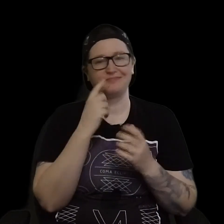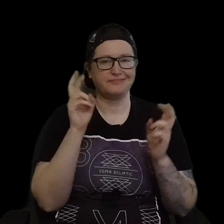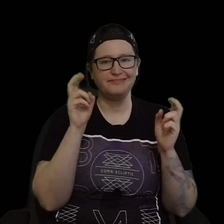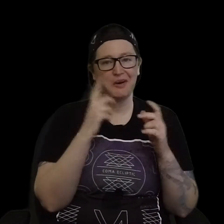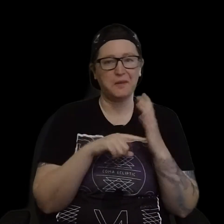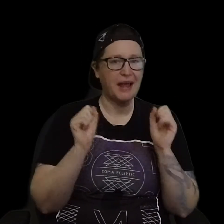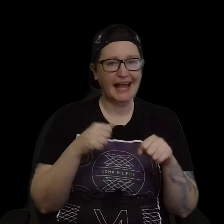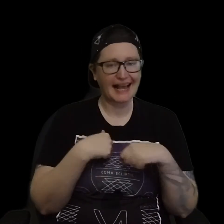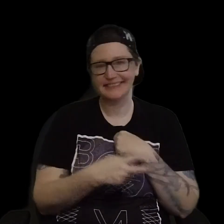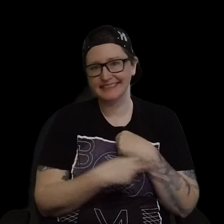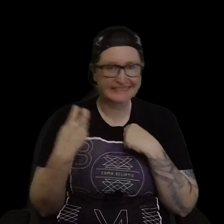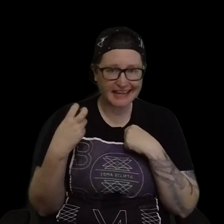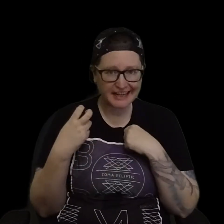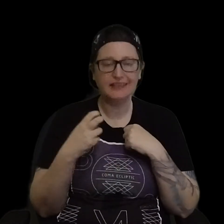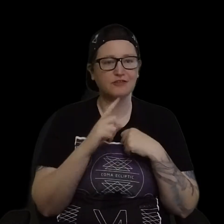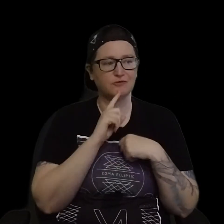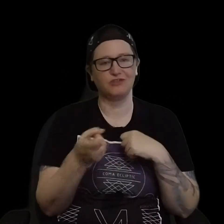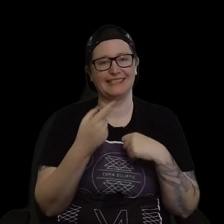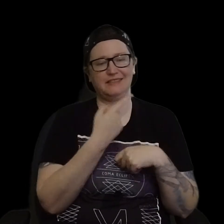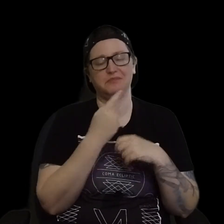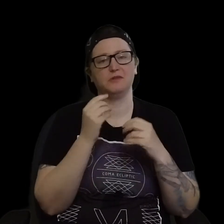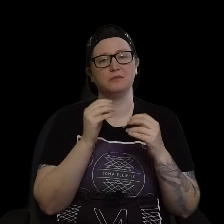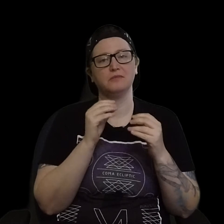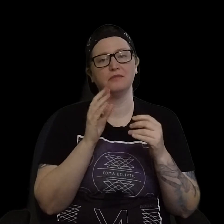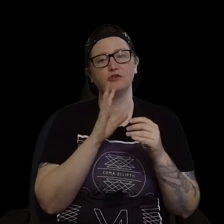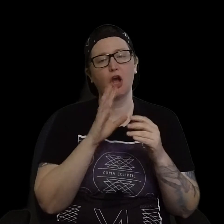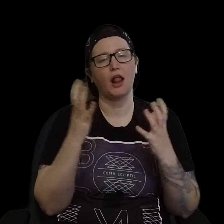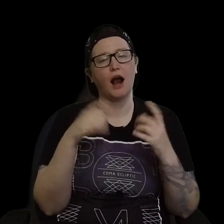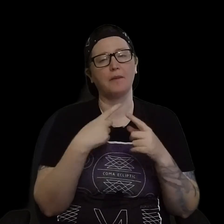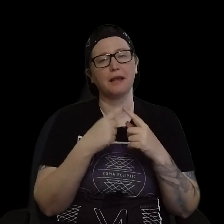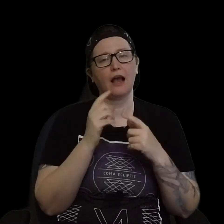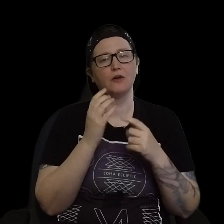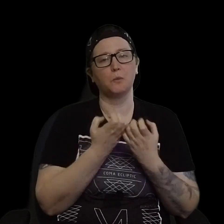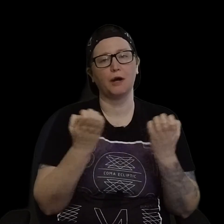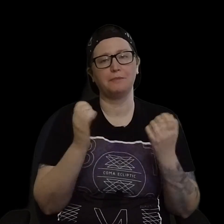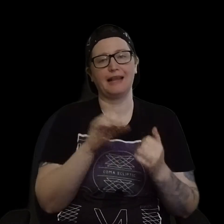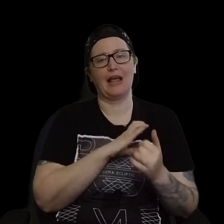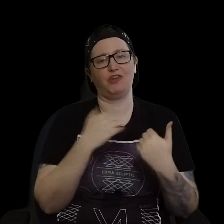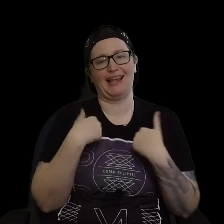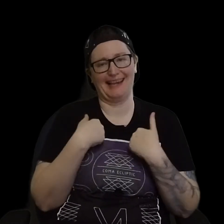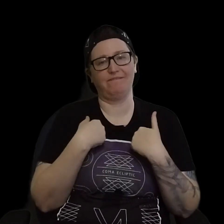so next chapter is what can I steal really this is talking more about